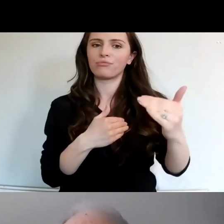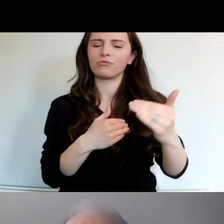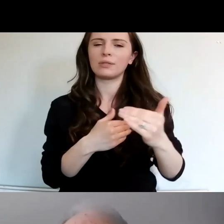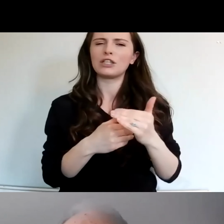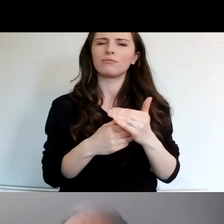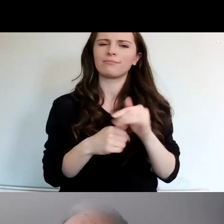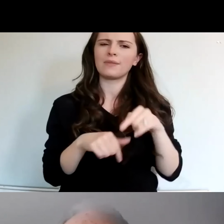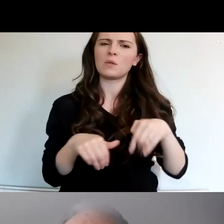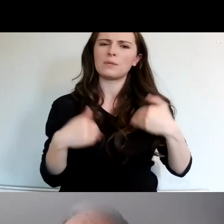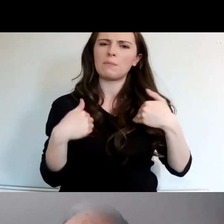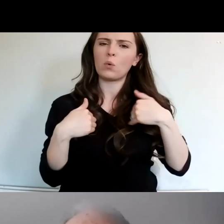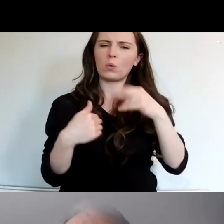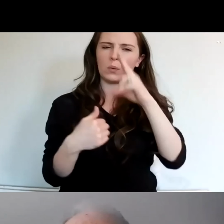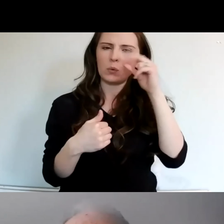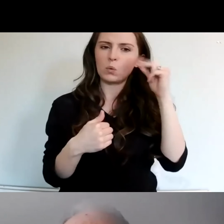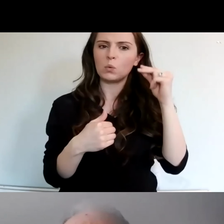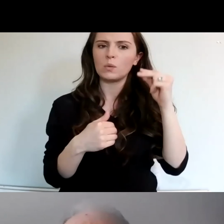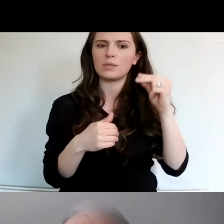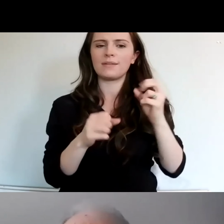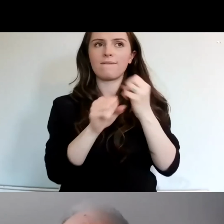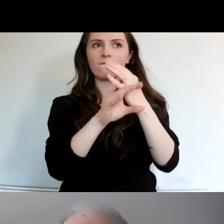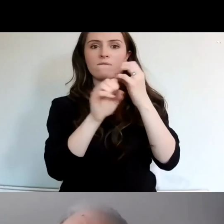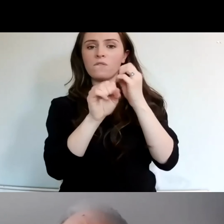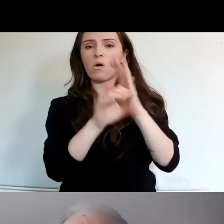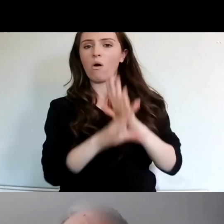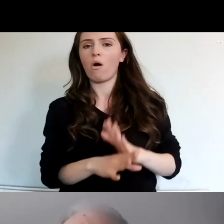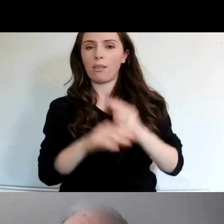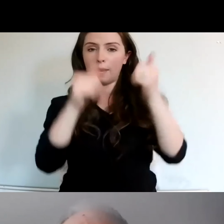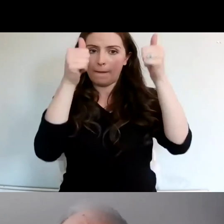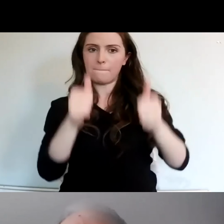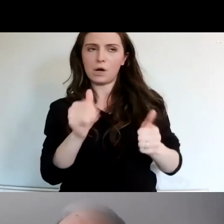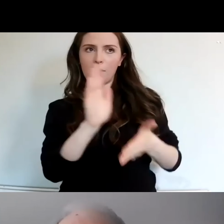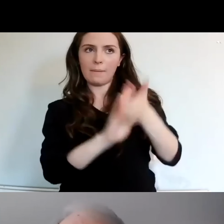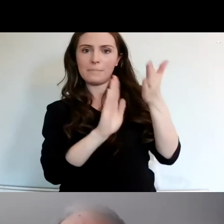where a whole apartment block has to be pulled down, because it's built to the wrong location.